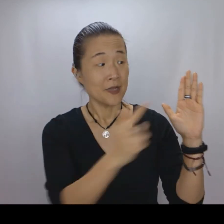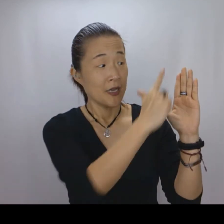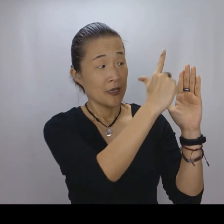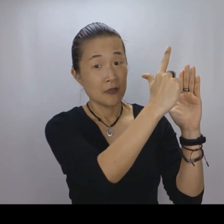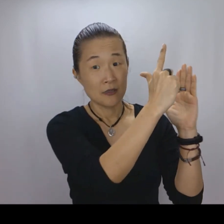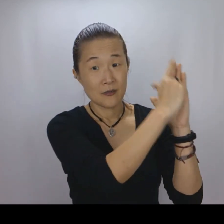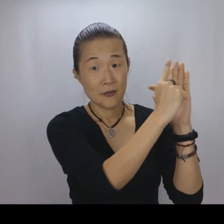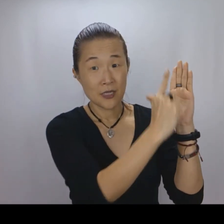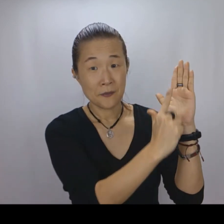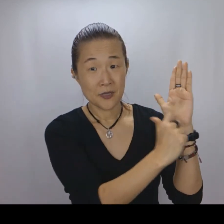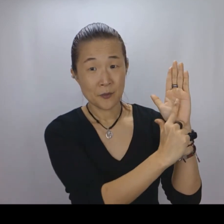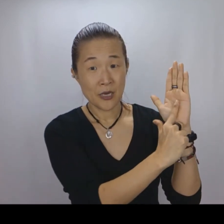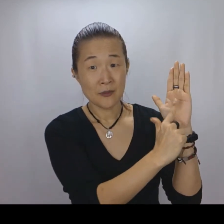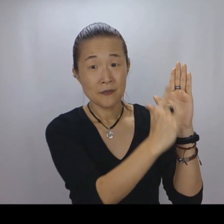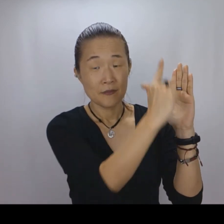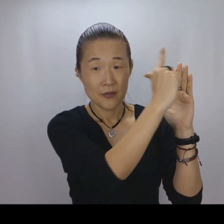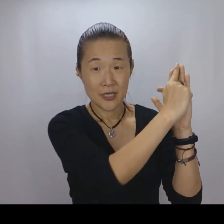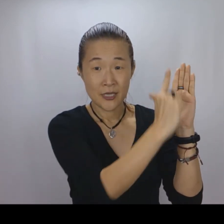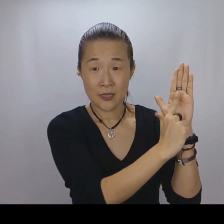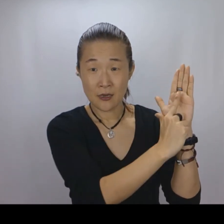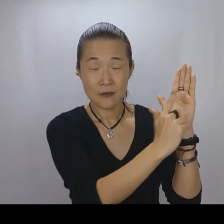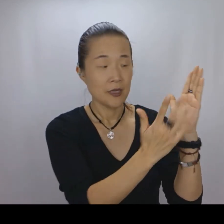you're going tap the top and bottom, in-law.